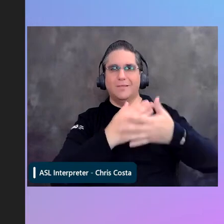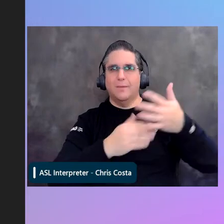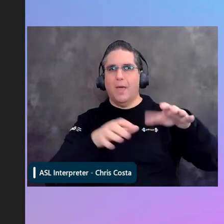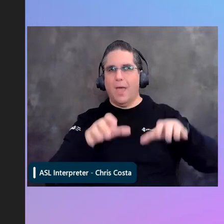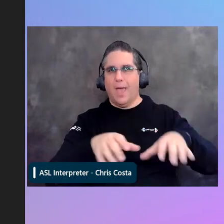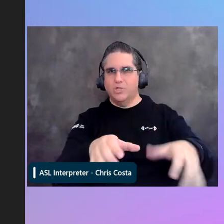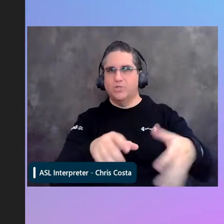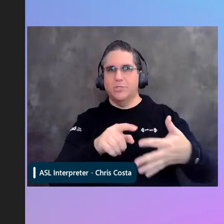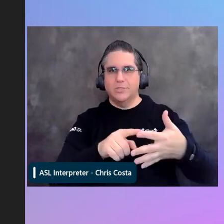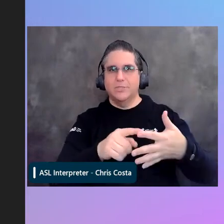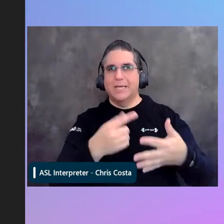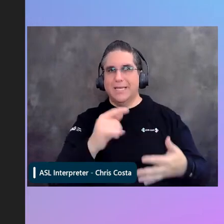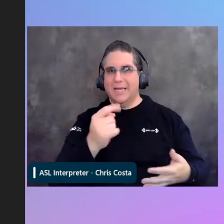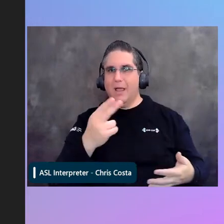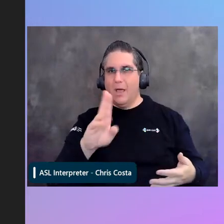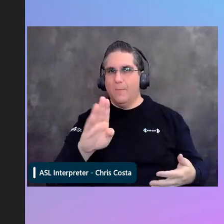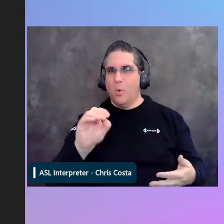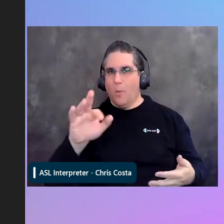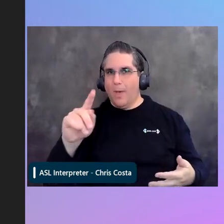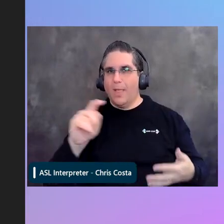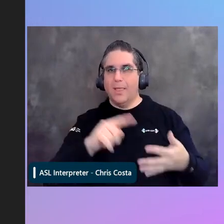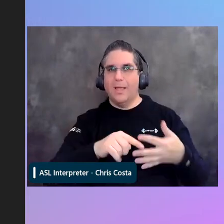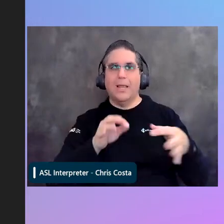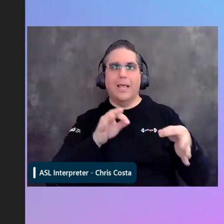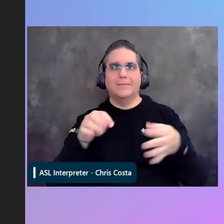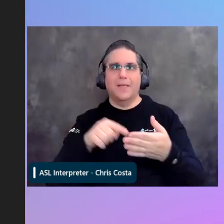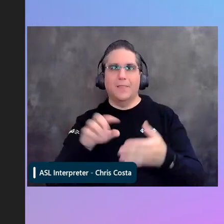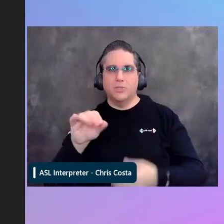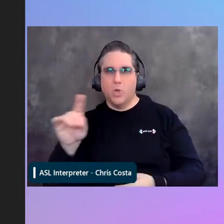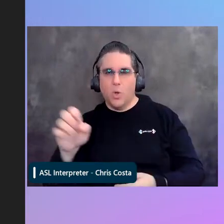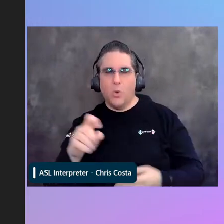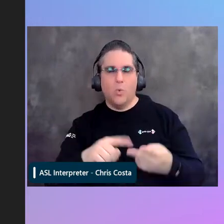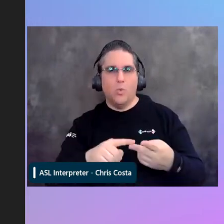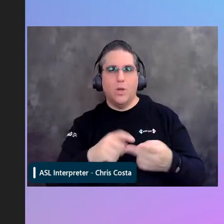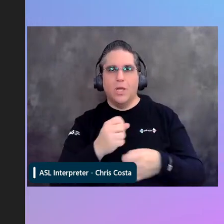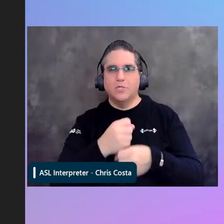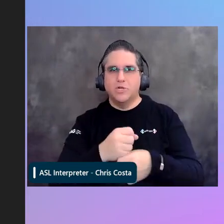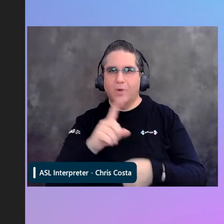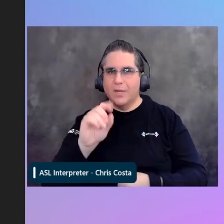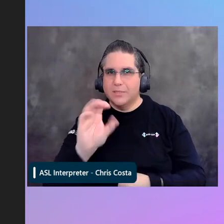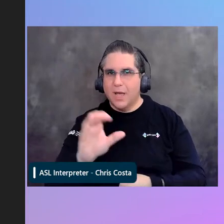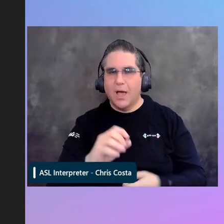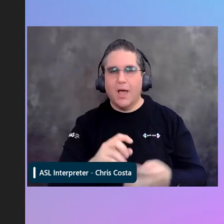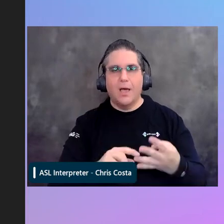Copilot explained this code,